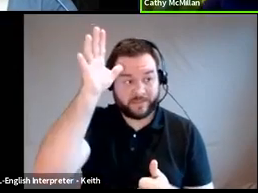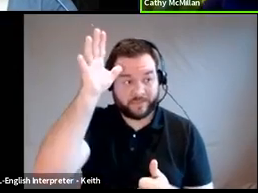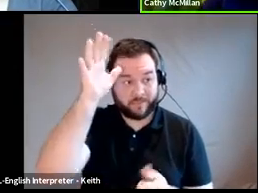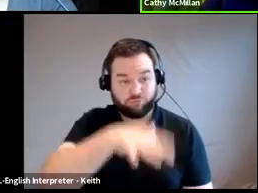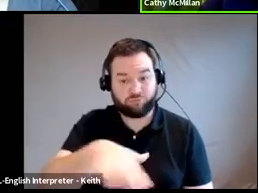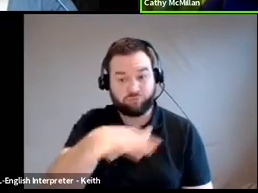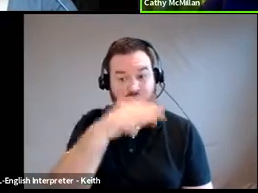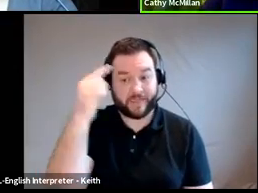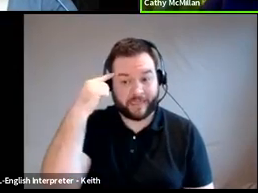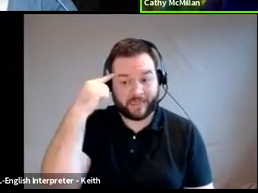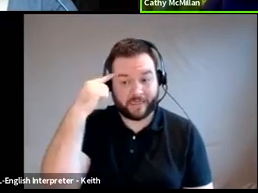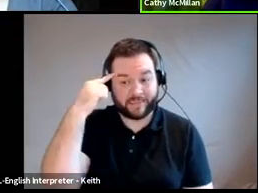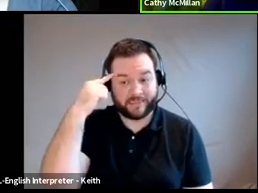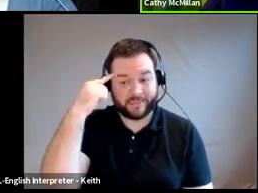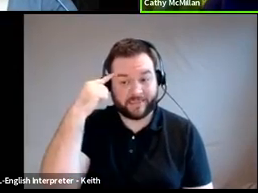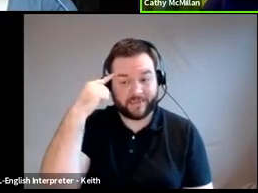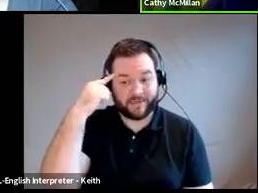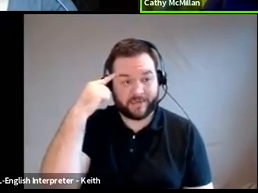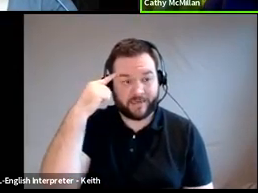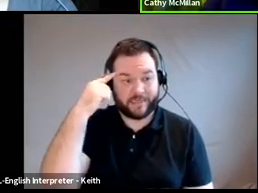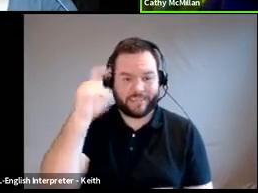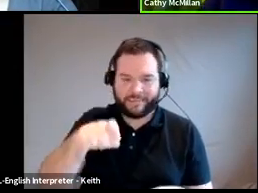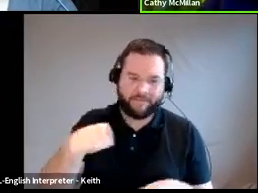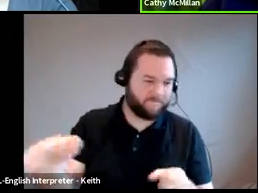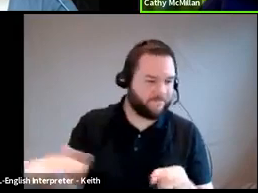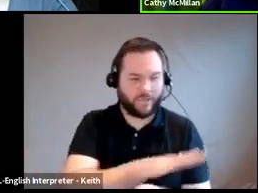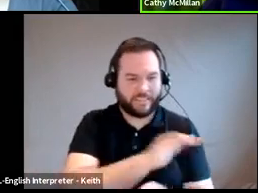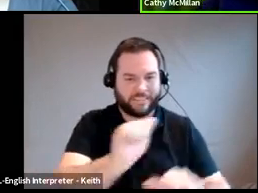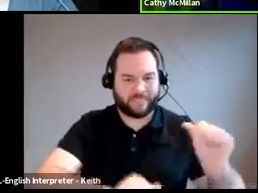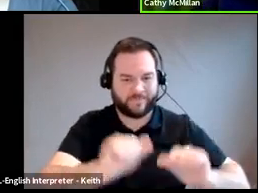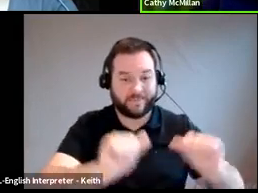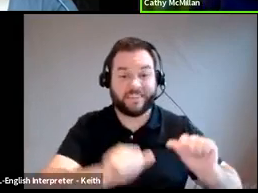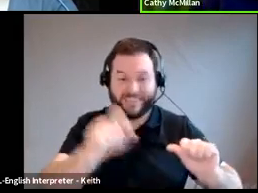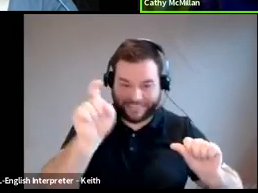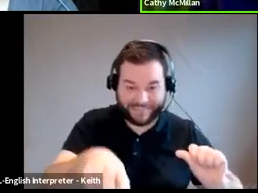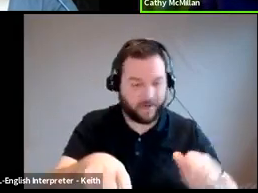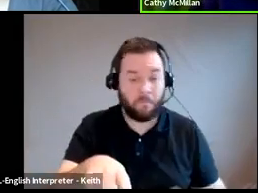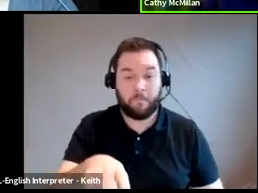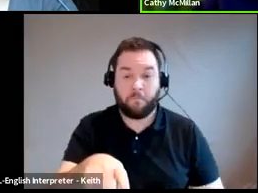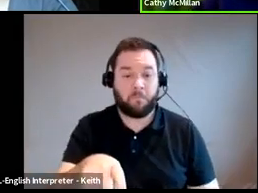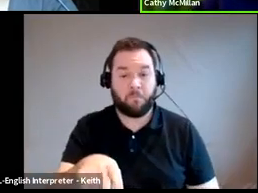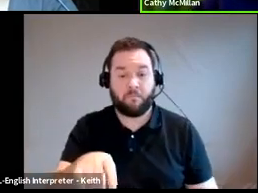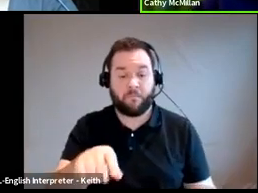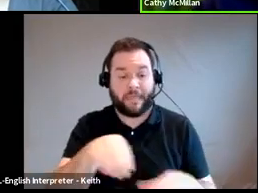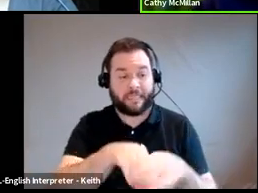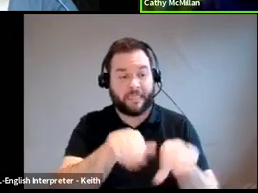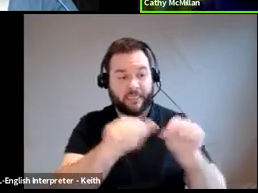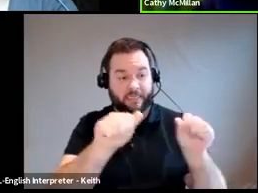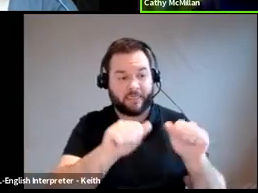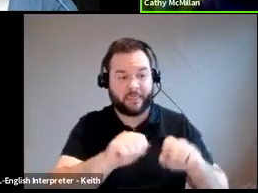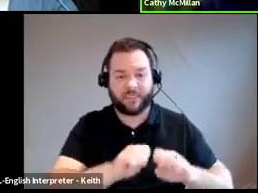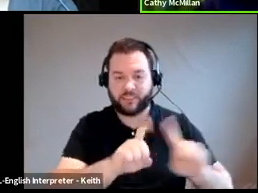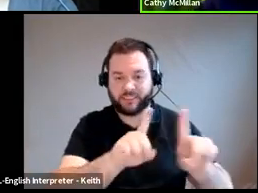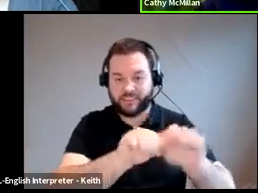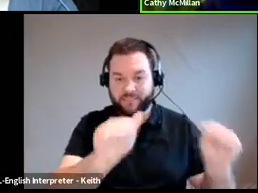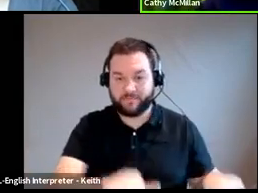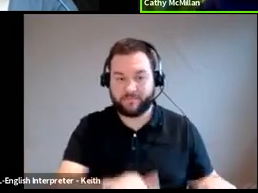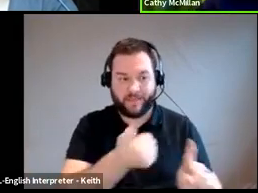, but most parents think but most parents think that you do. need a full blown away need a full blown assessment, but need a full blown assessment, but within the education.